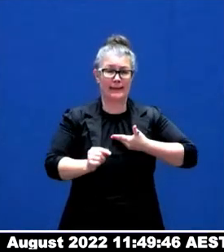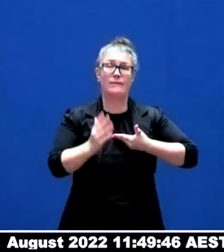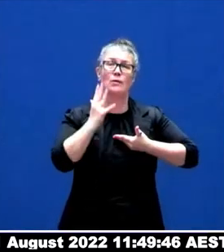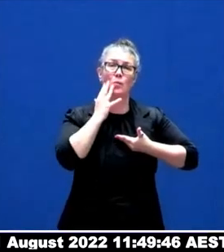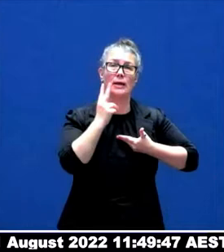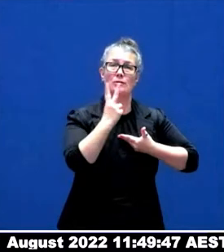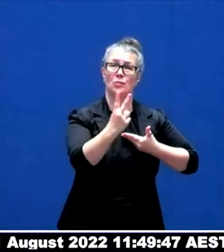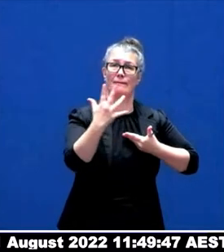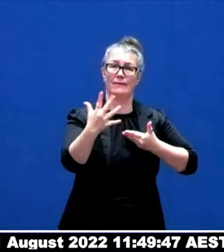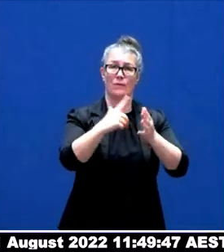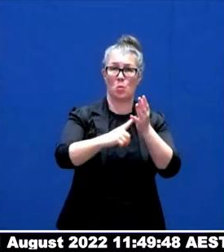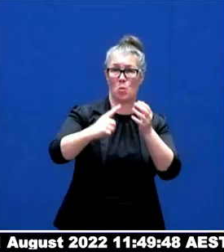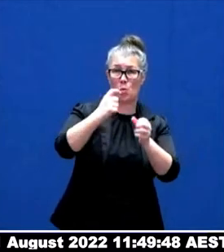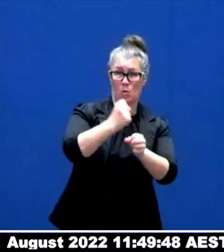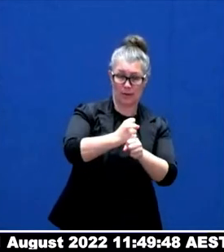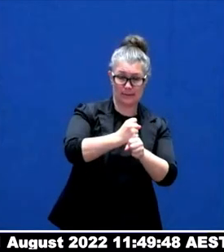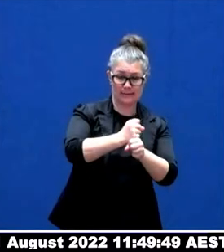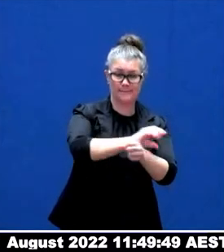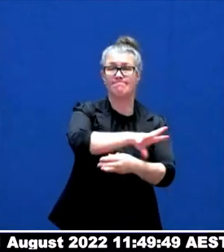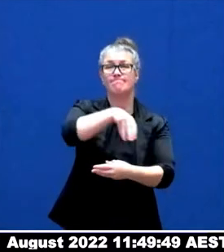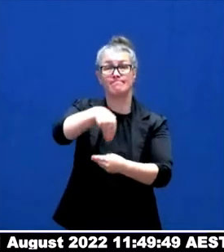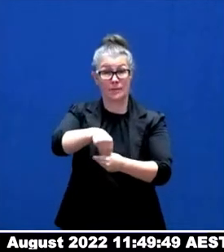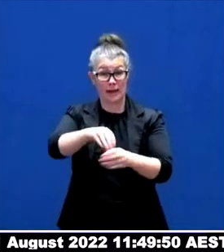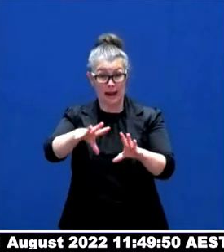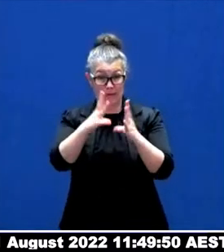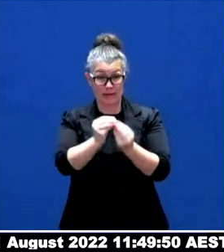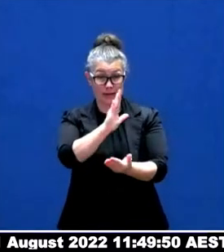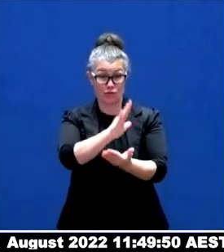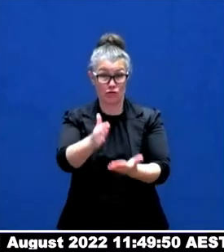August, are the contents of the Statement true and correct? They are. Thank you.